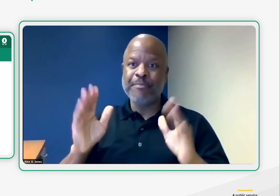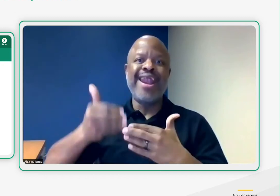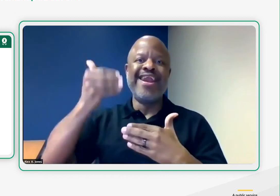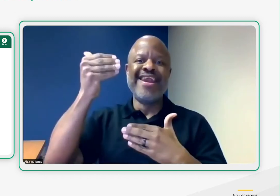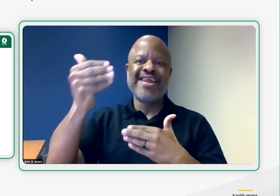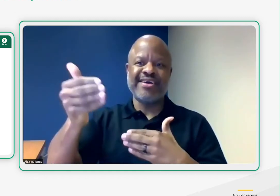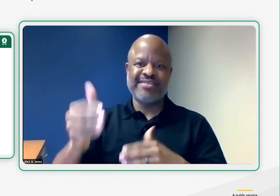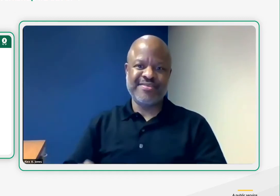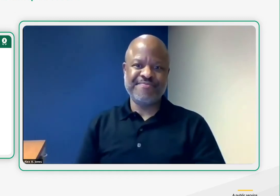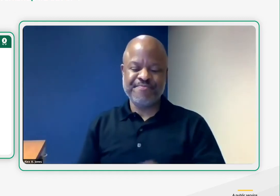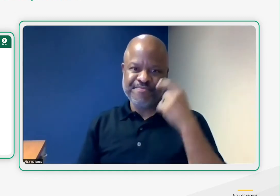Let's go to the next slide.